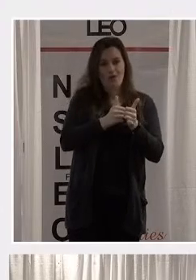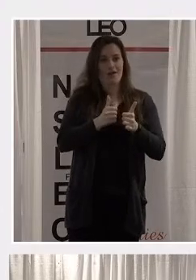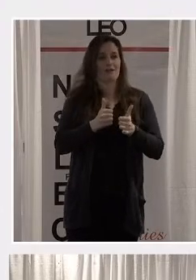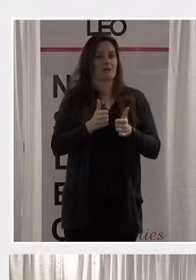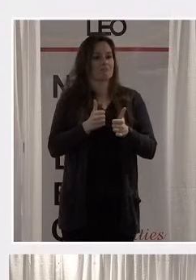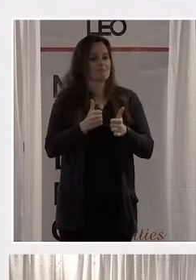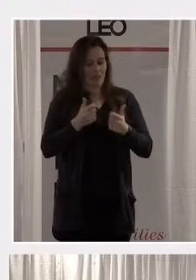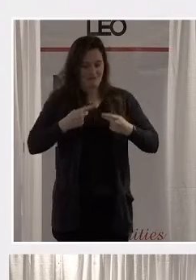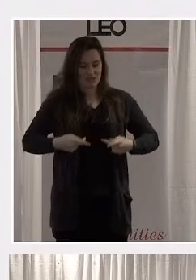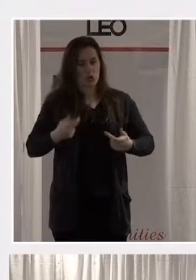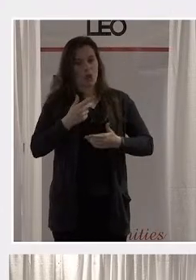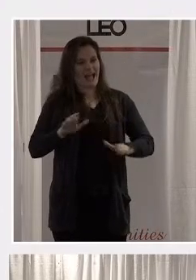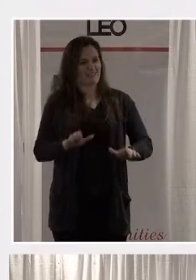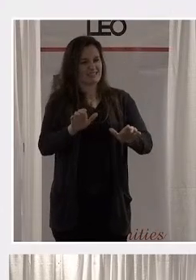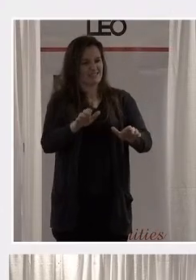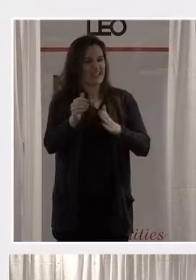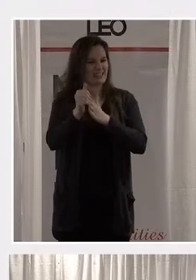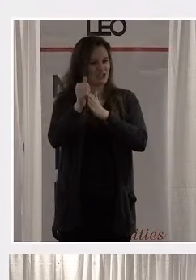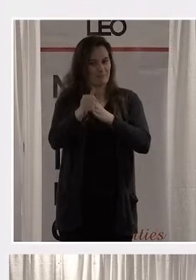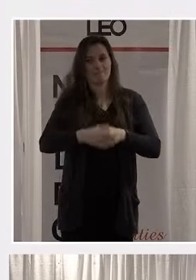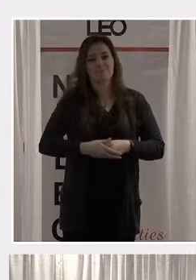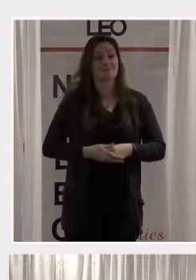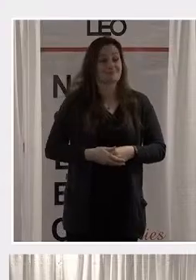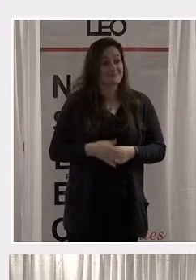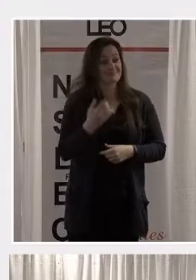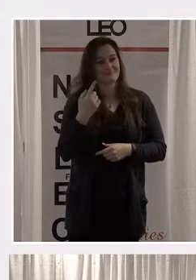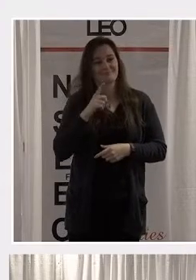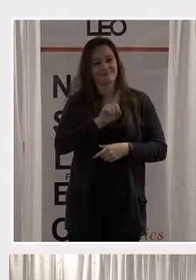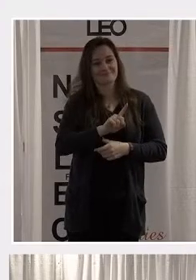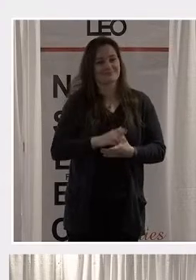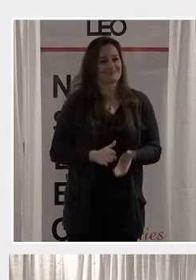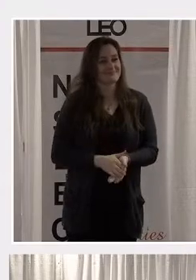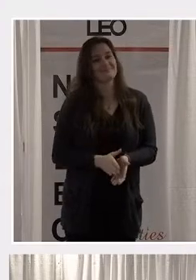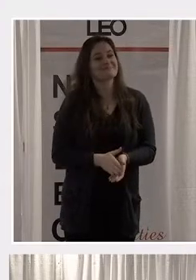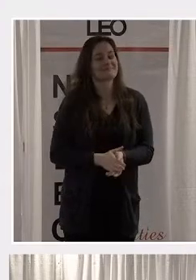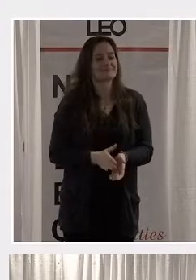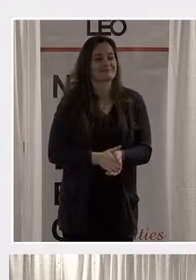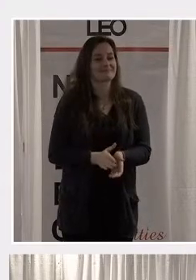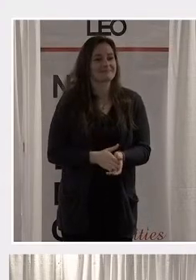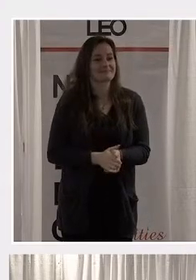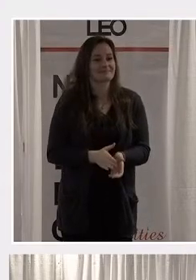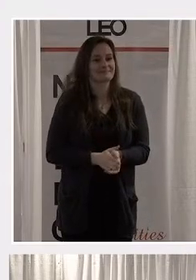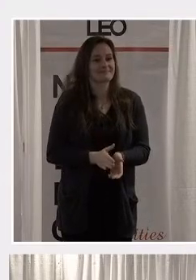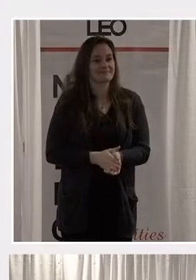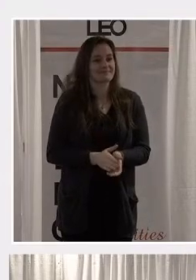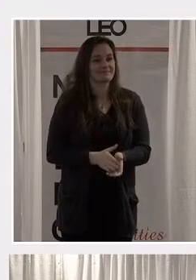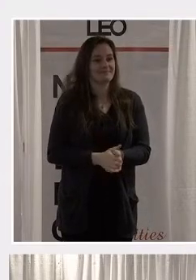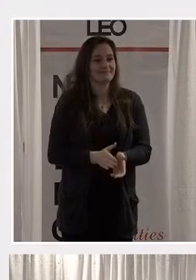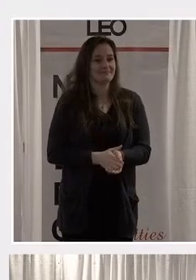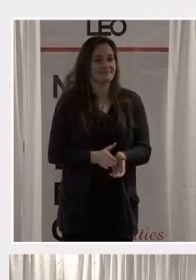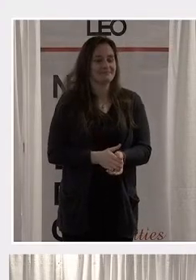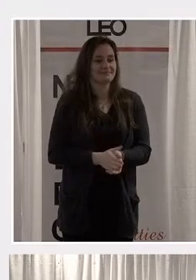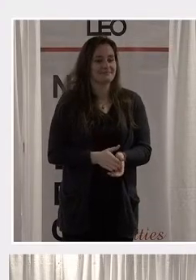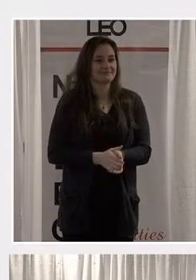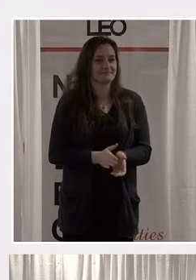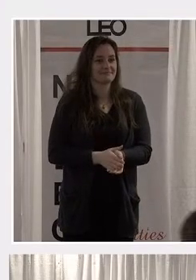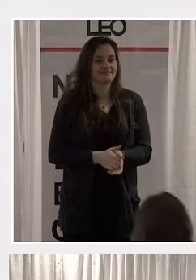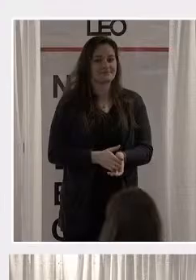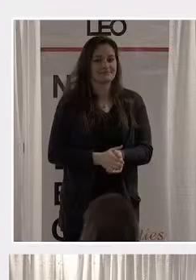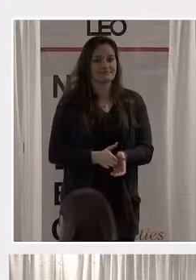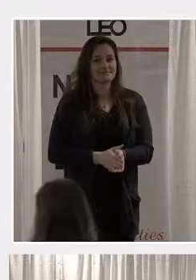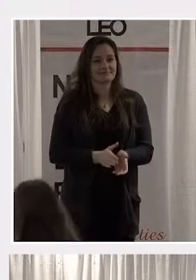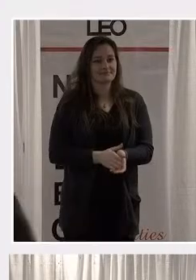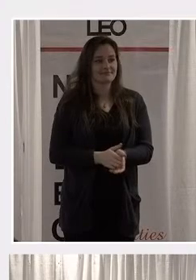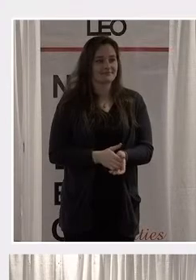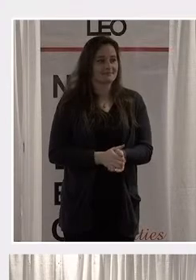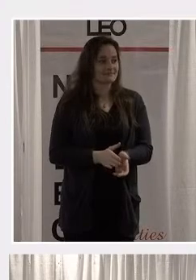MAKAYLA, WOULD YOU LIKE TO JOIN ME ON STAGE?